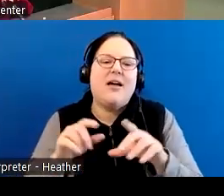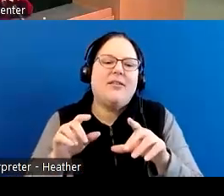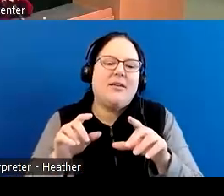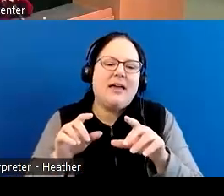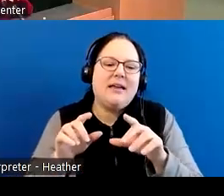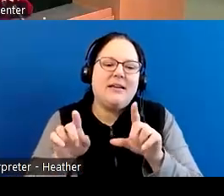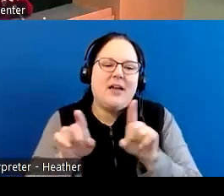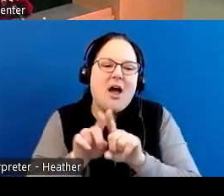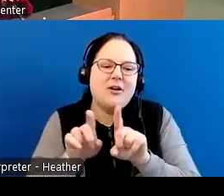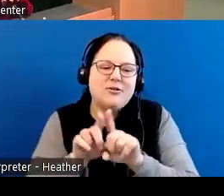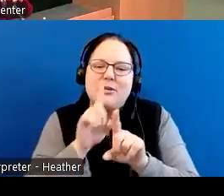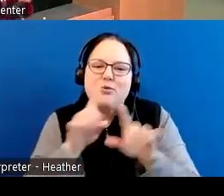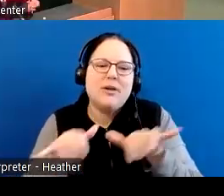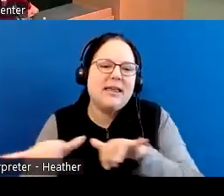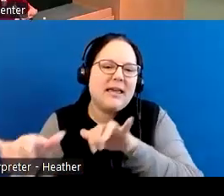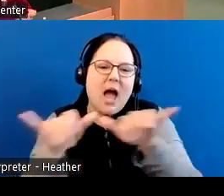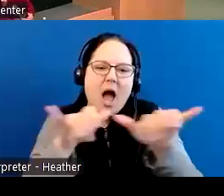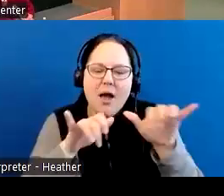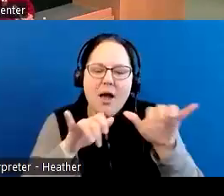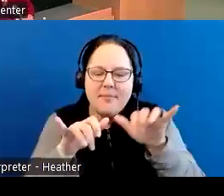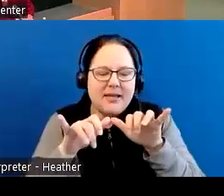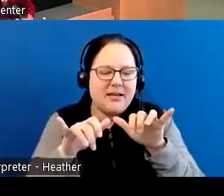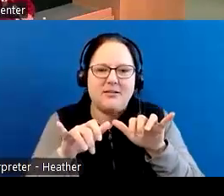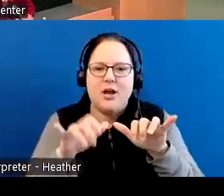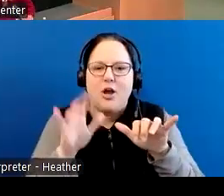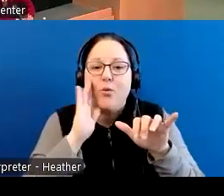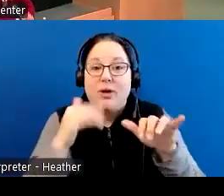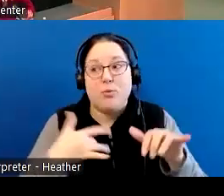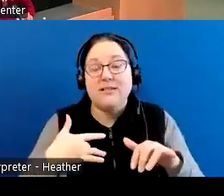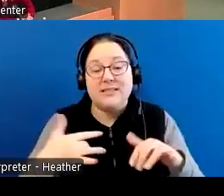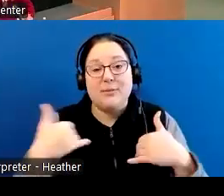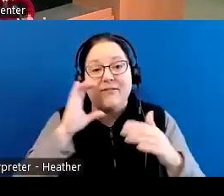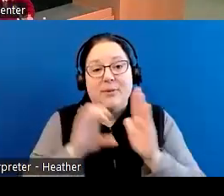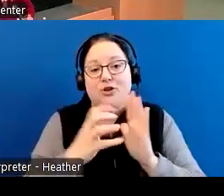of our narrative safety plans. Often we'll have an oxygen mask there, a picture of an oxygen mask. Um